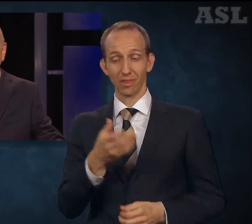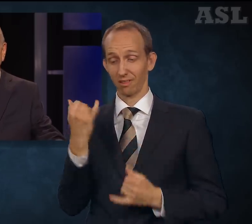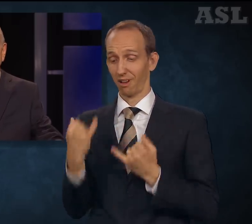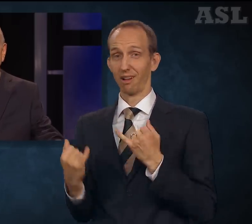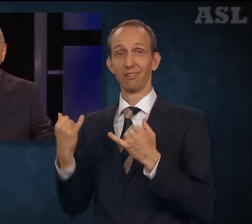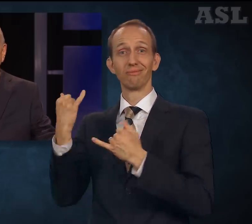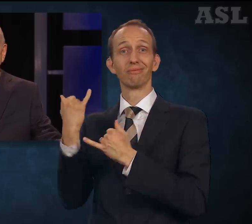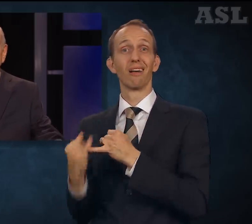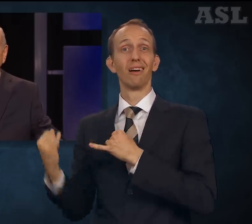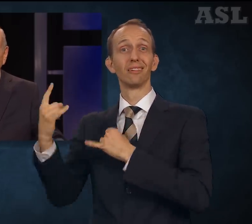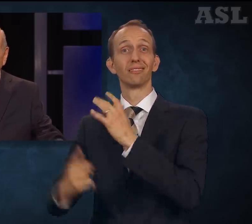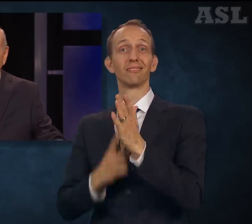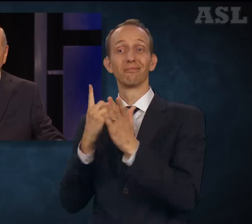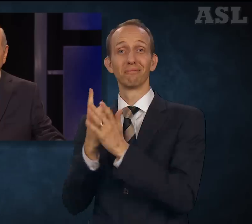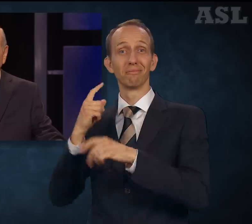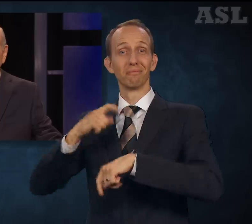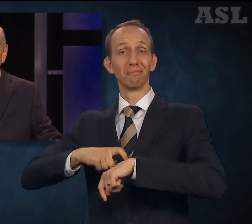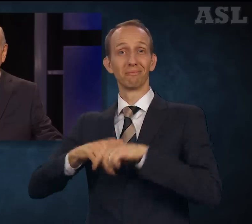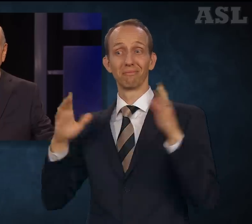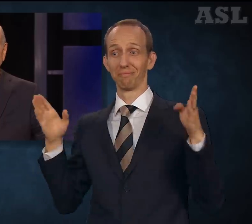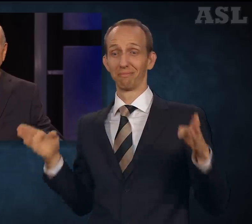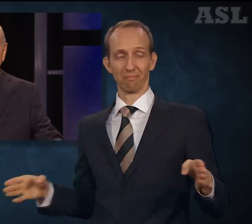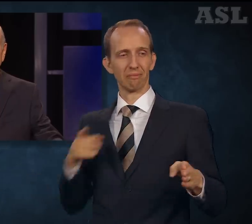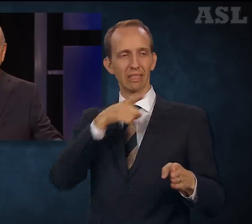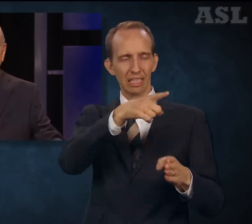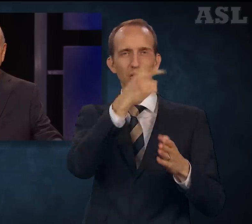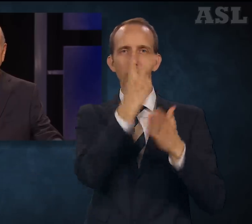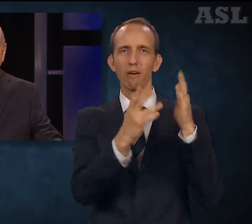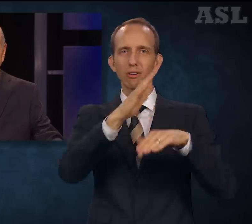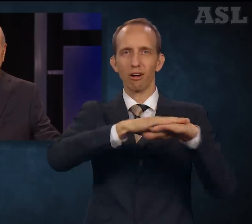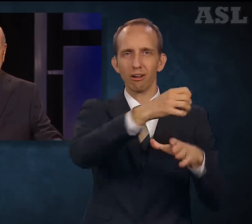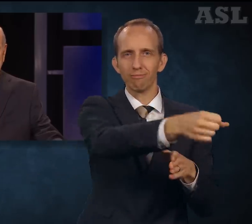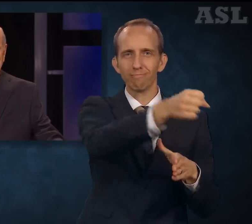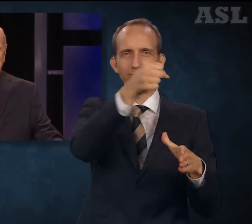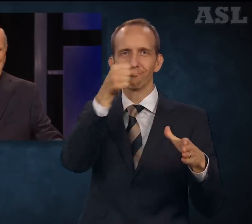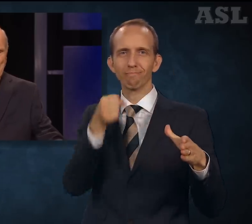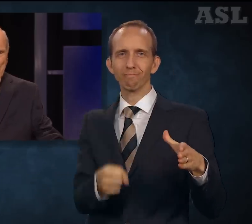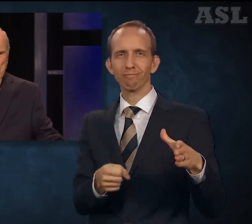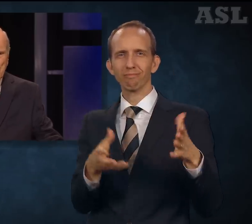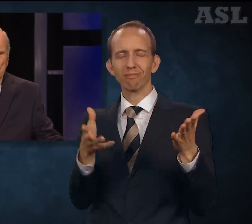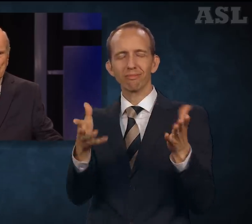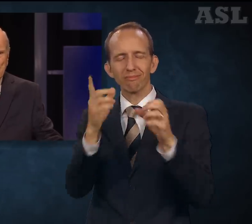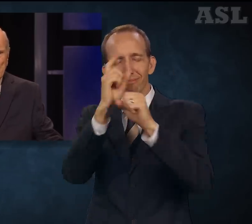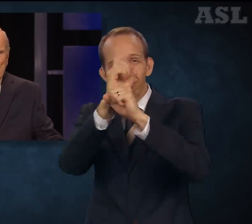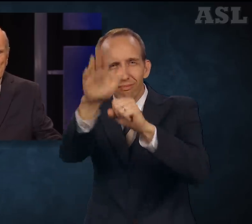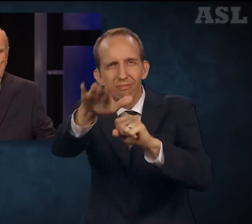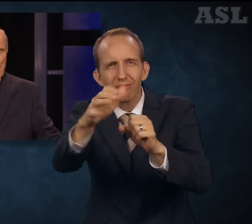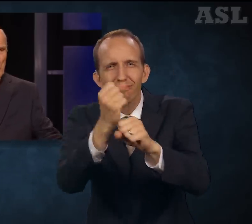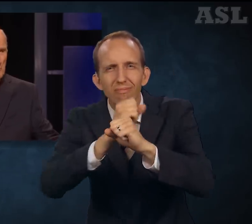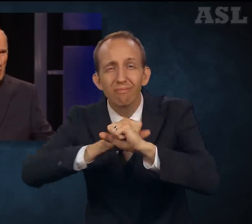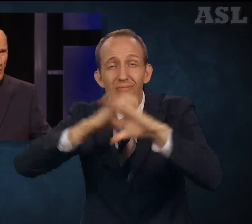HOW INDEBTED WE ARE TO HIM!